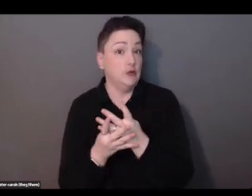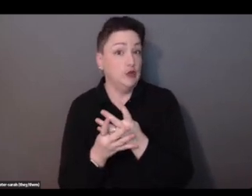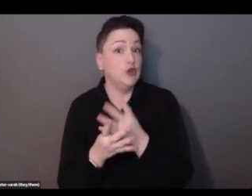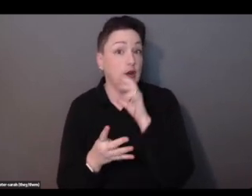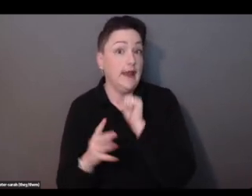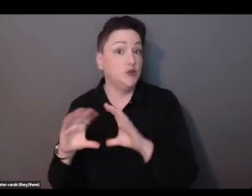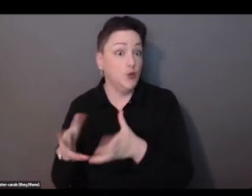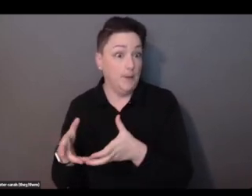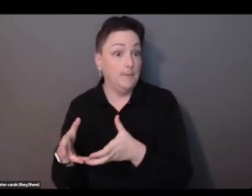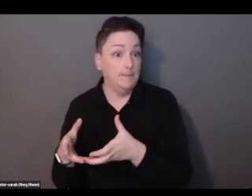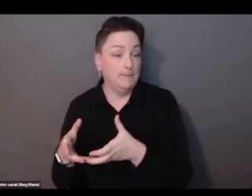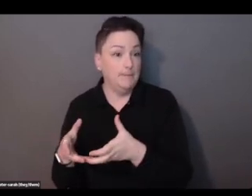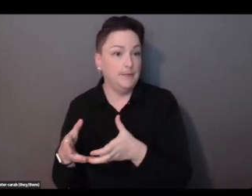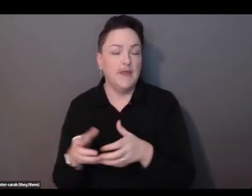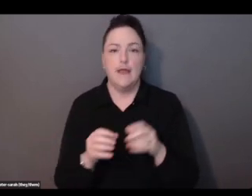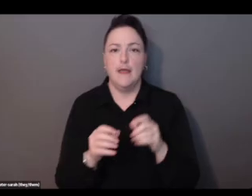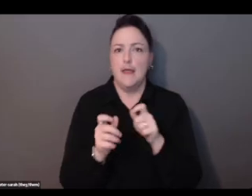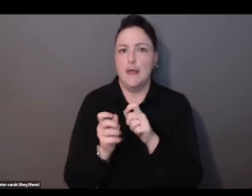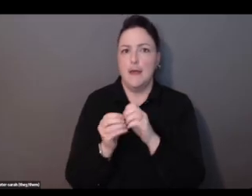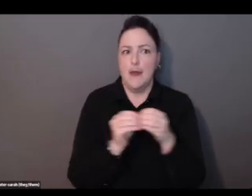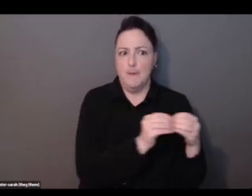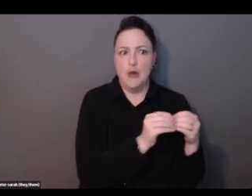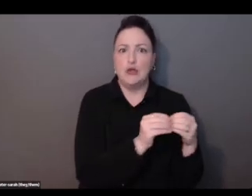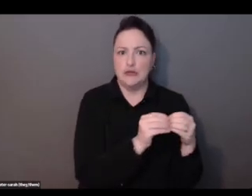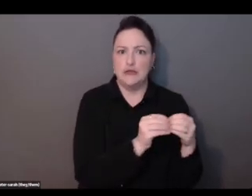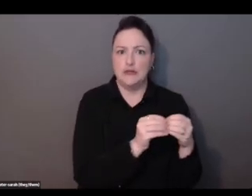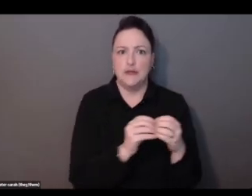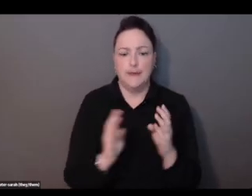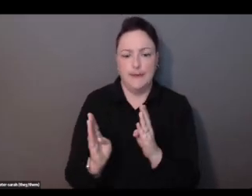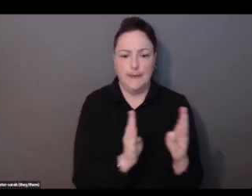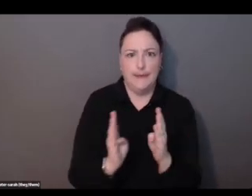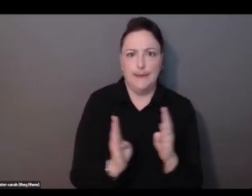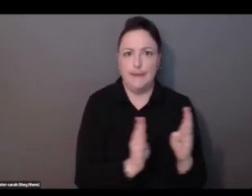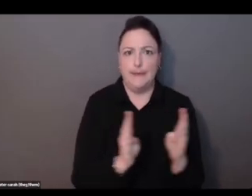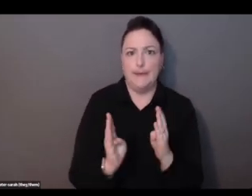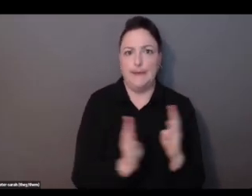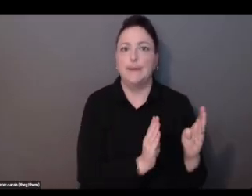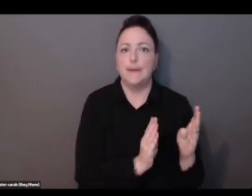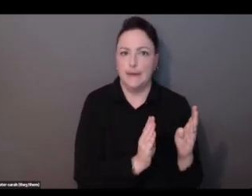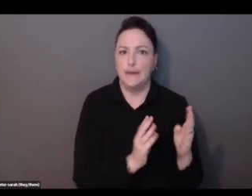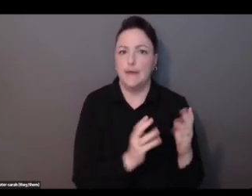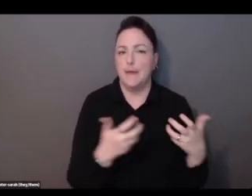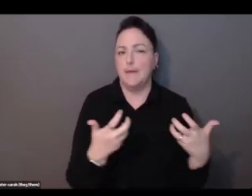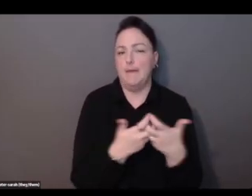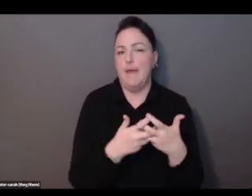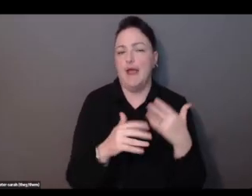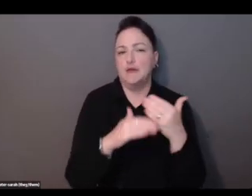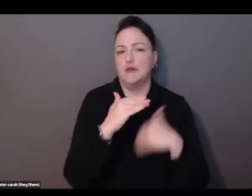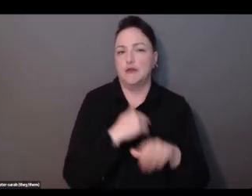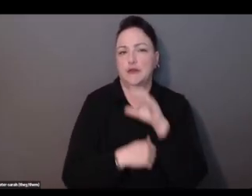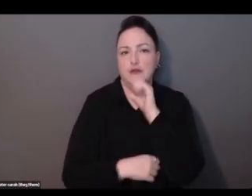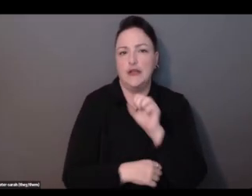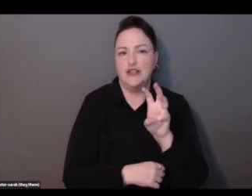these numbers will shift in accordance to only look at the under-65 population. Here under age group,